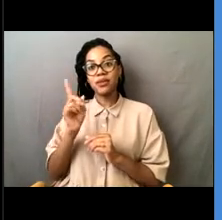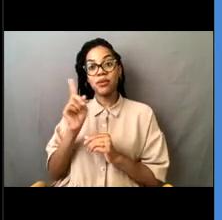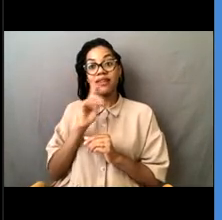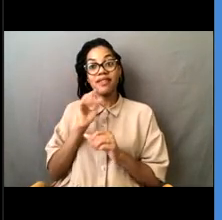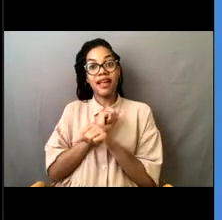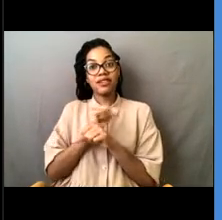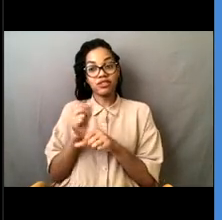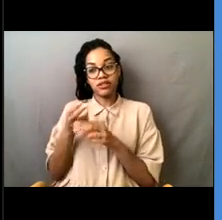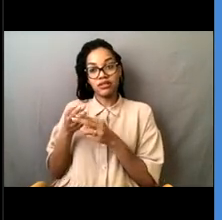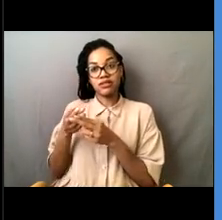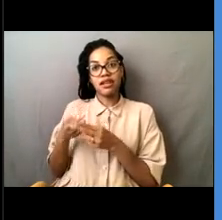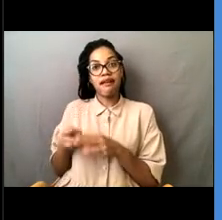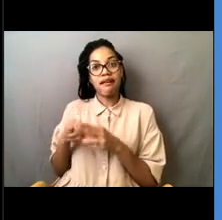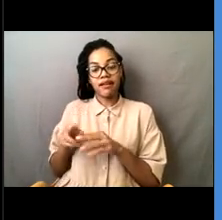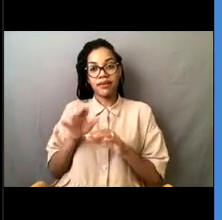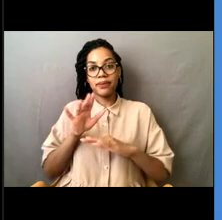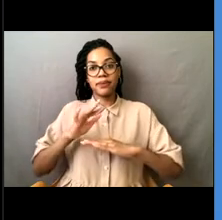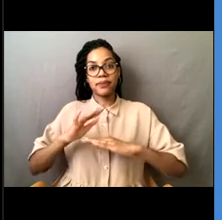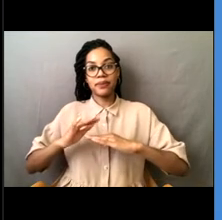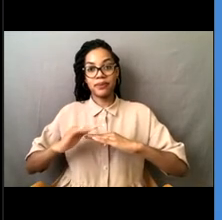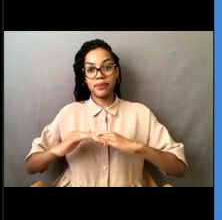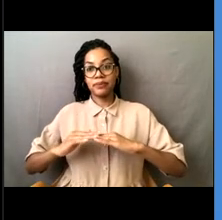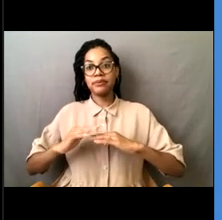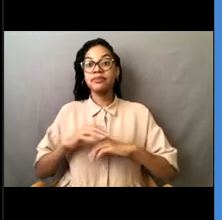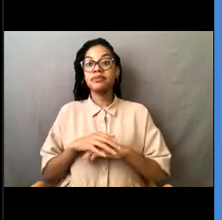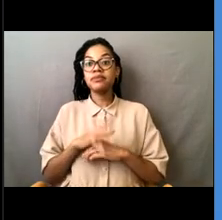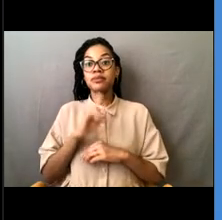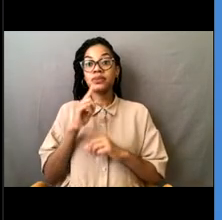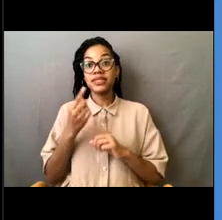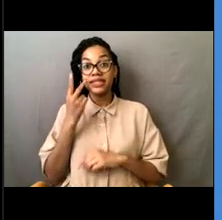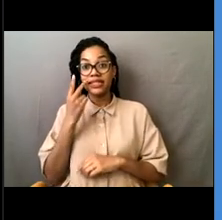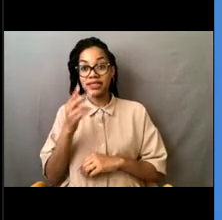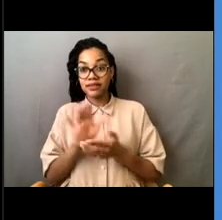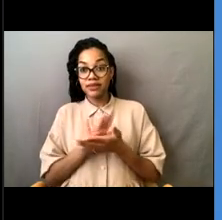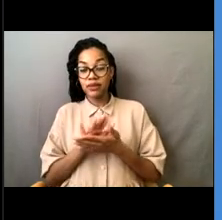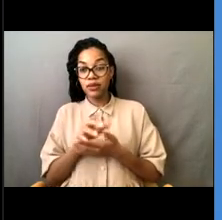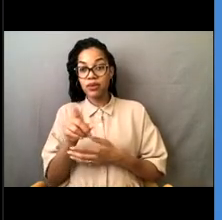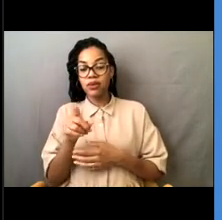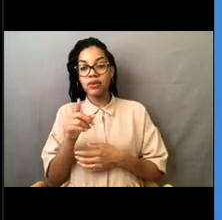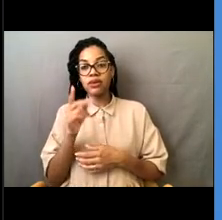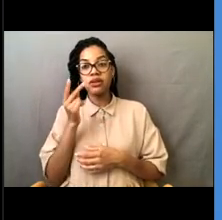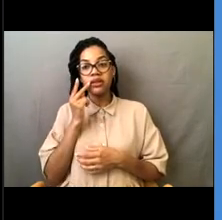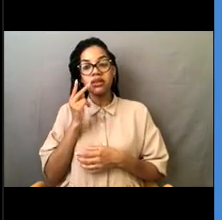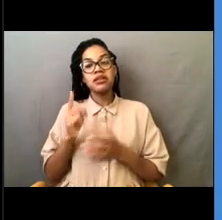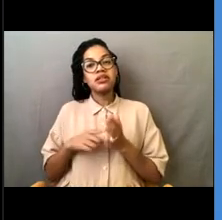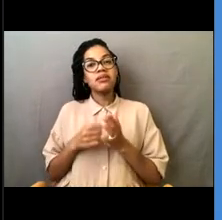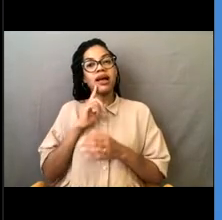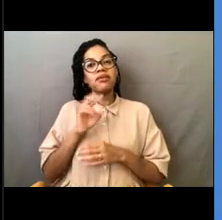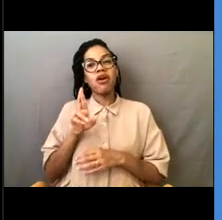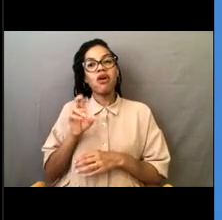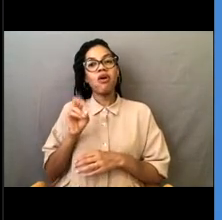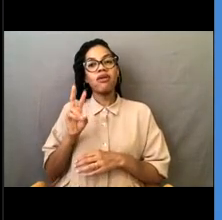And so, when we look at this video here, sometimes we stationed ROVs in different areas just to capture this footage.